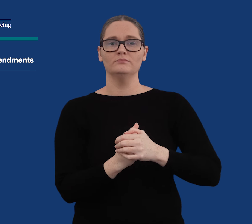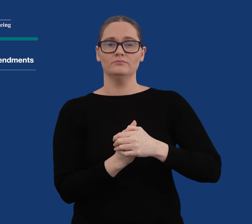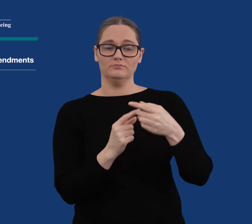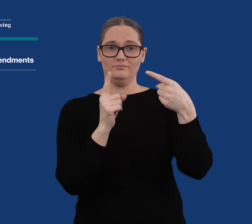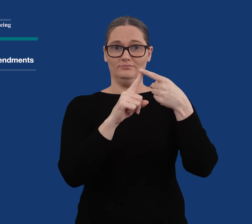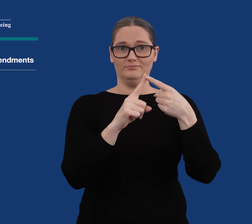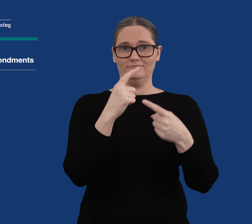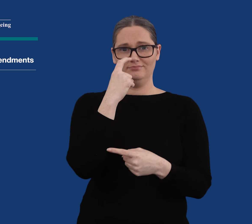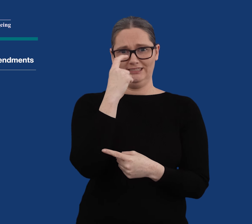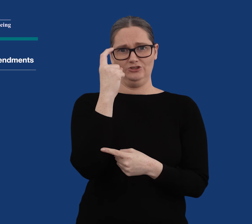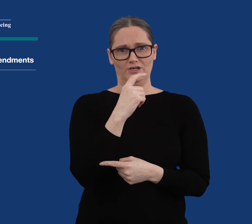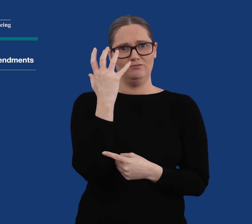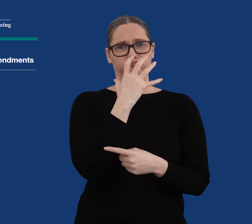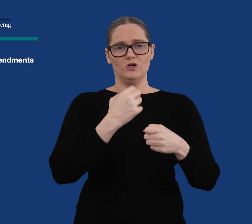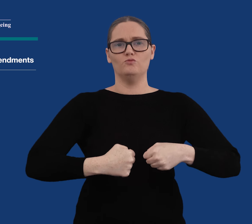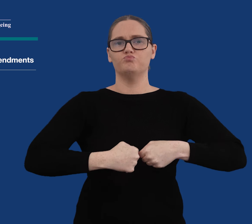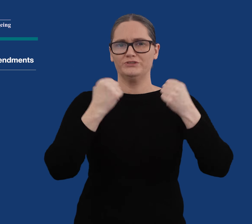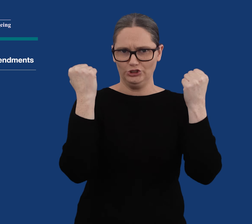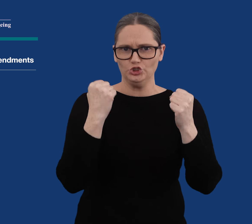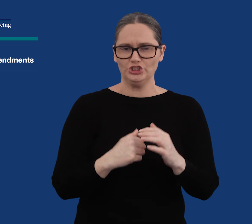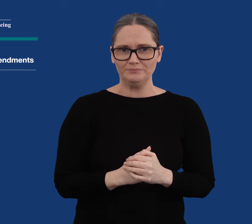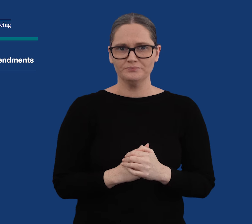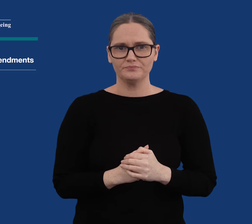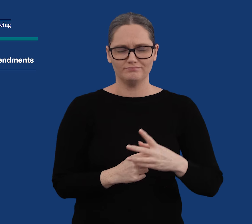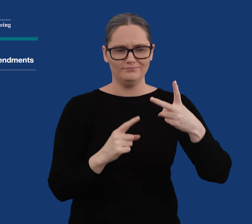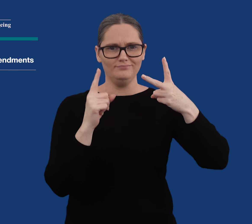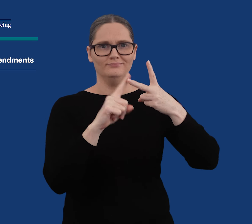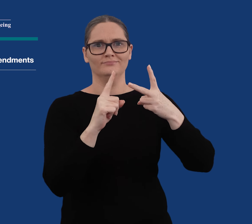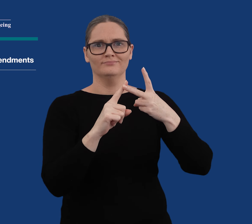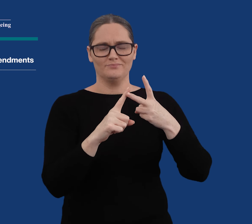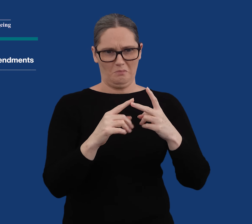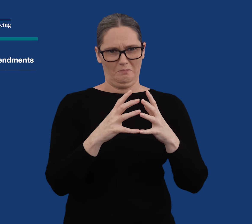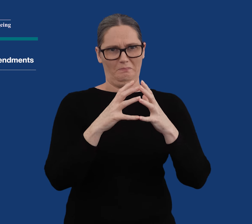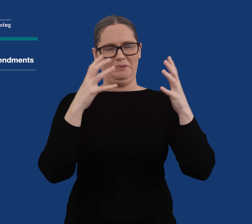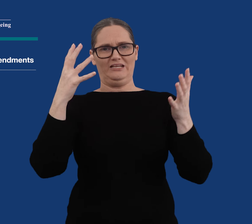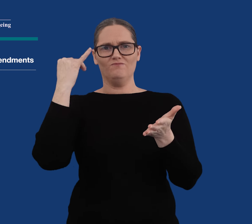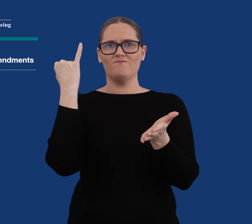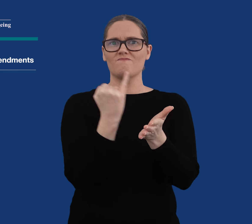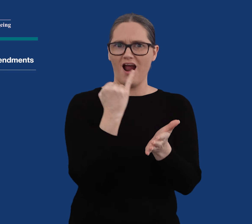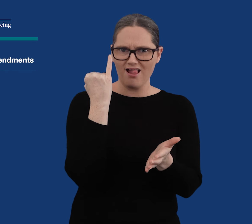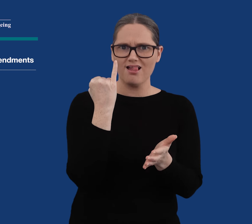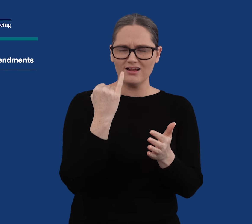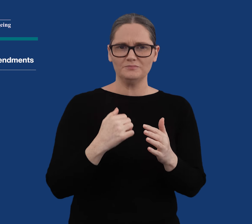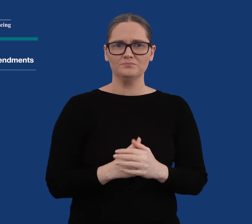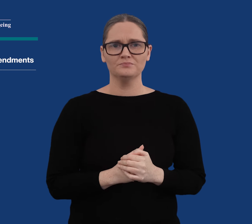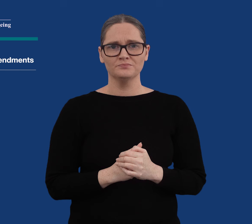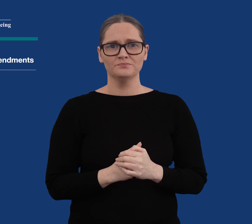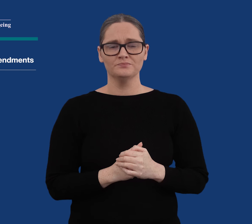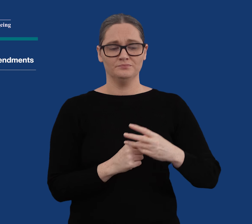‘serious contravention’, ‘significant failure’,